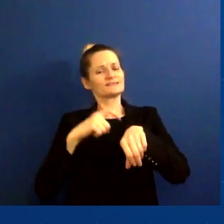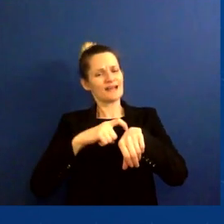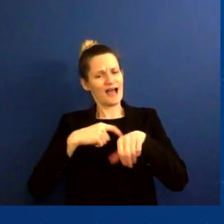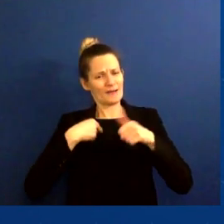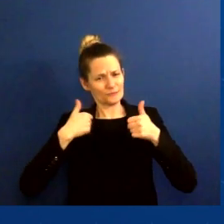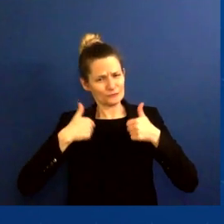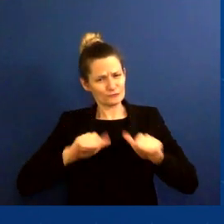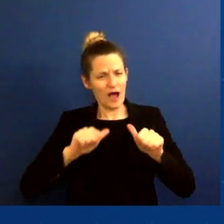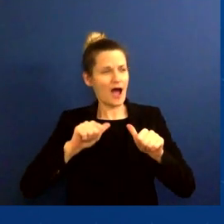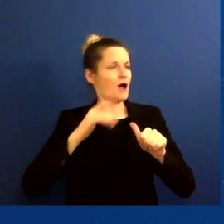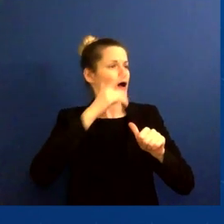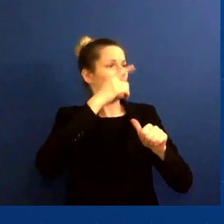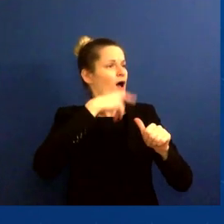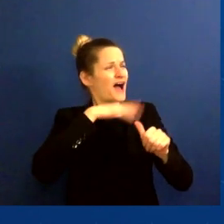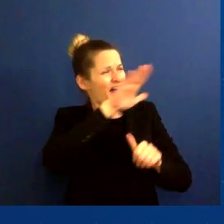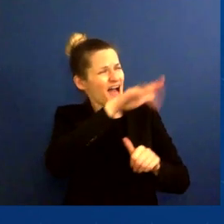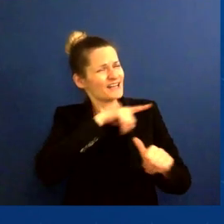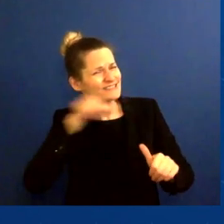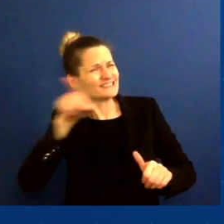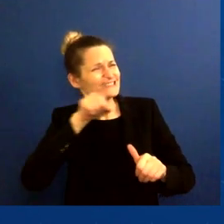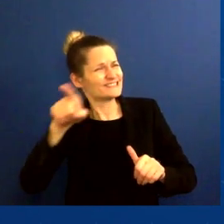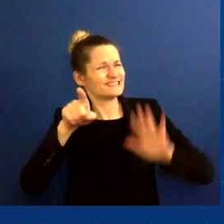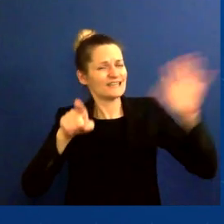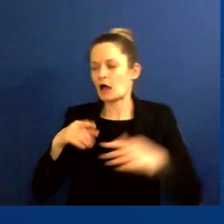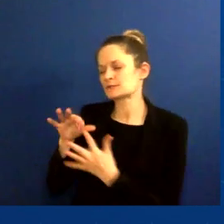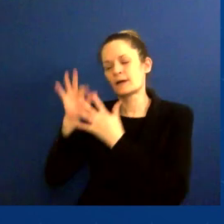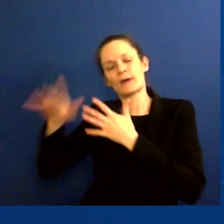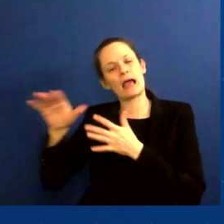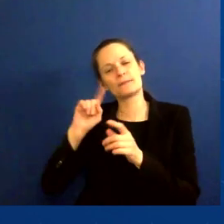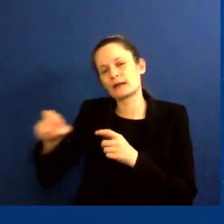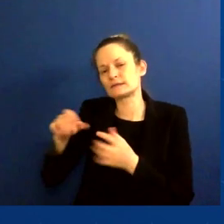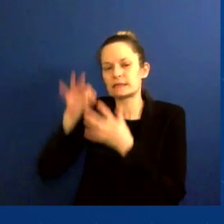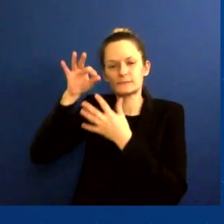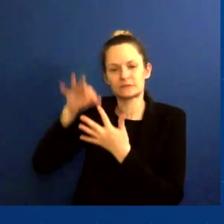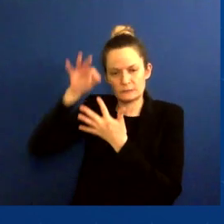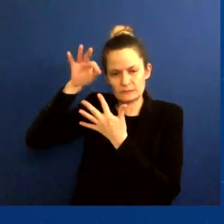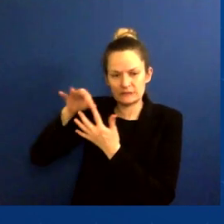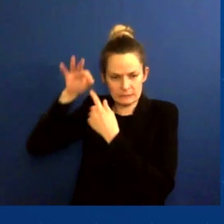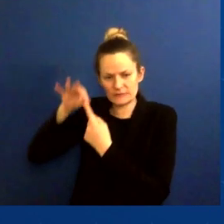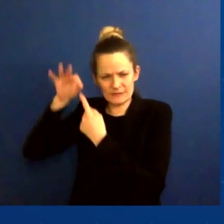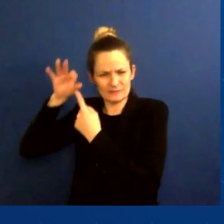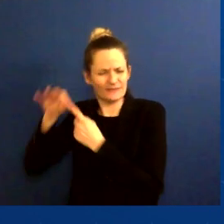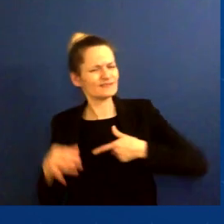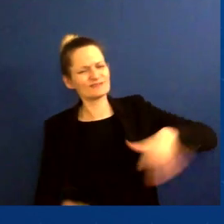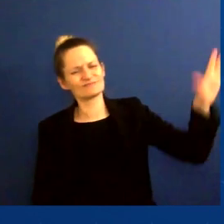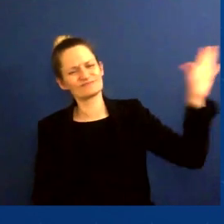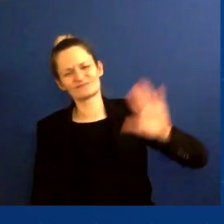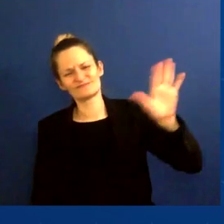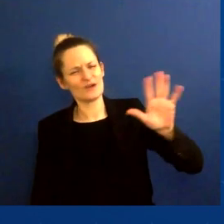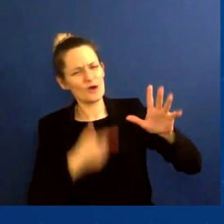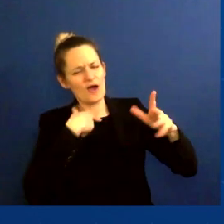There are going to be thousands -- thousands of people put to work. Not a joke. I mean, this is serious.